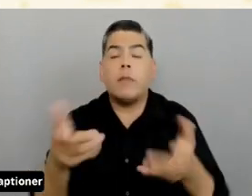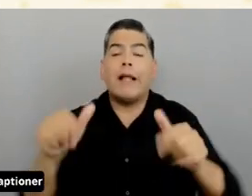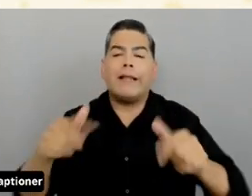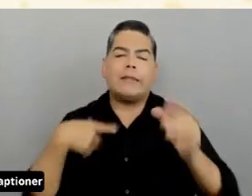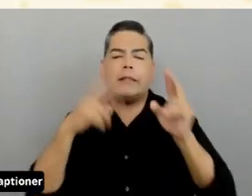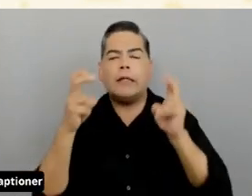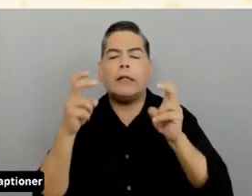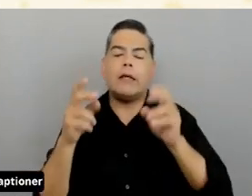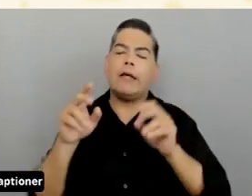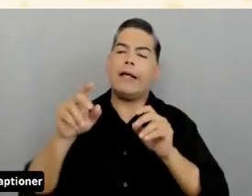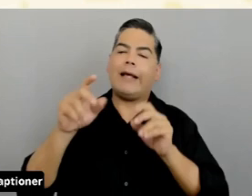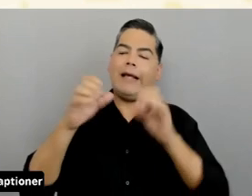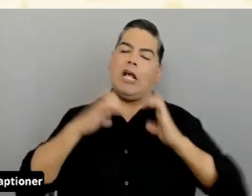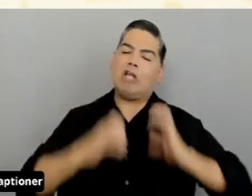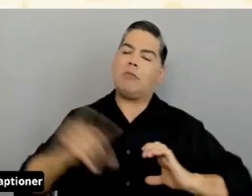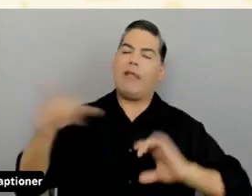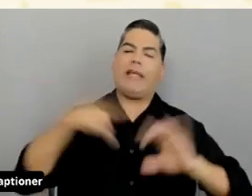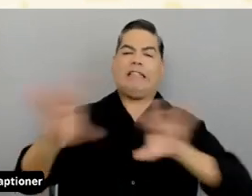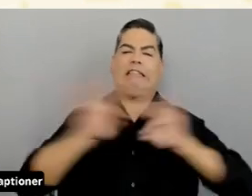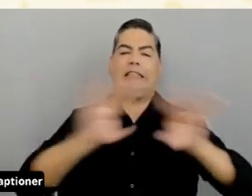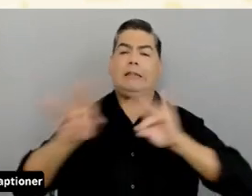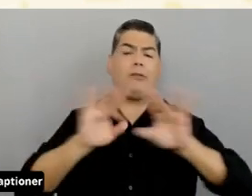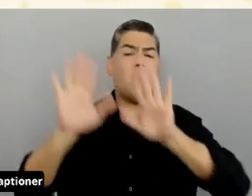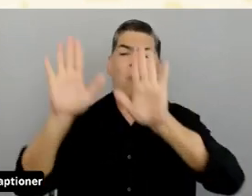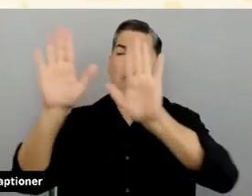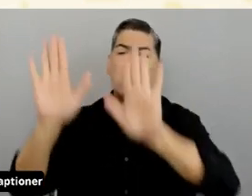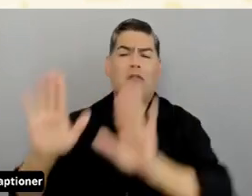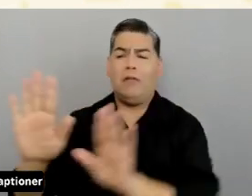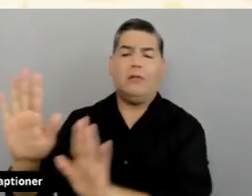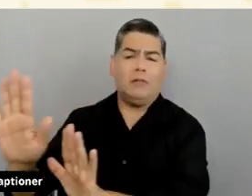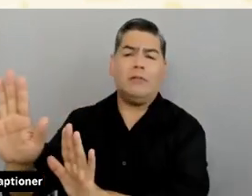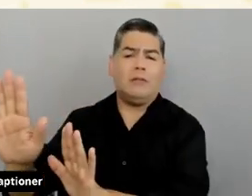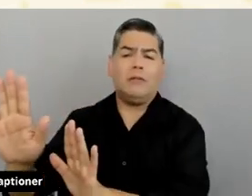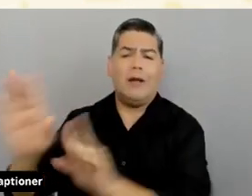that will be really great, but it's always our responsibility